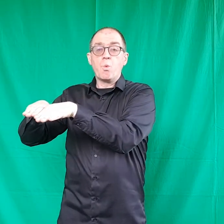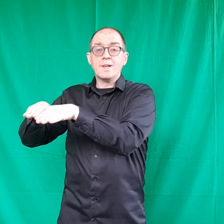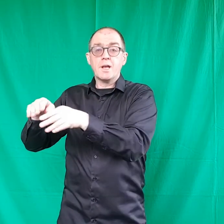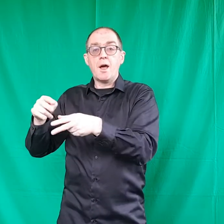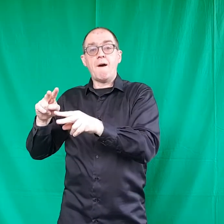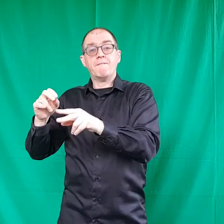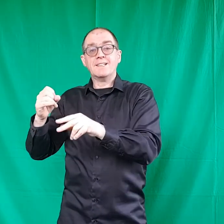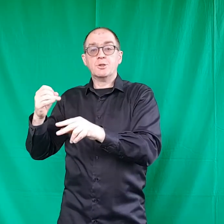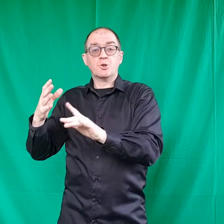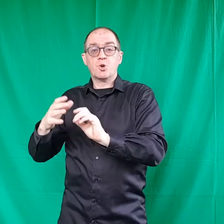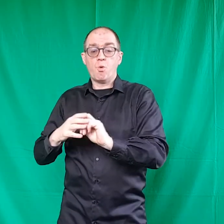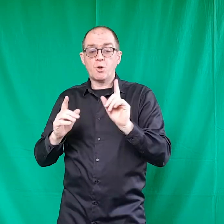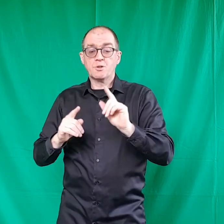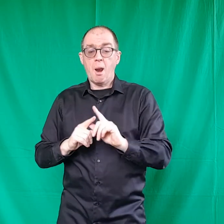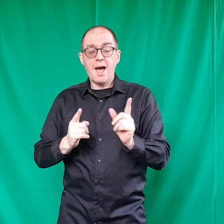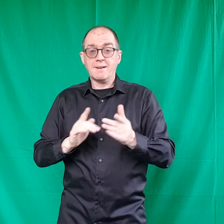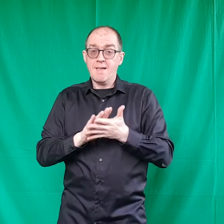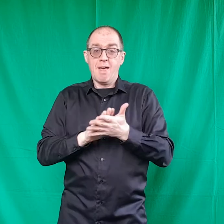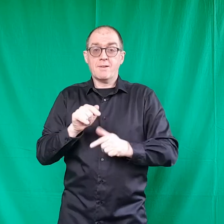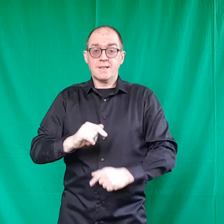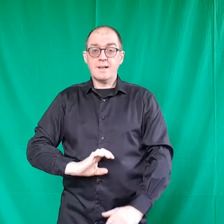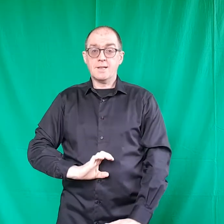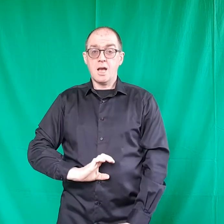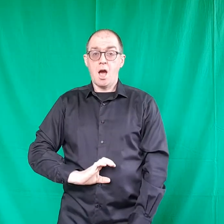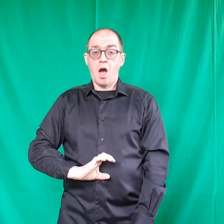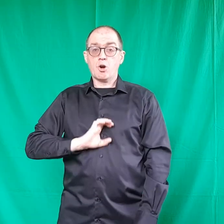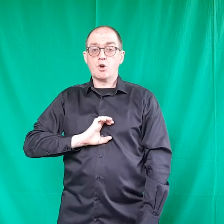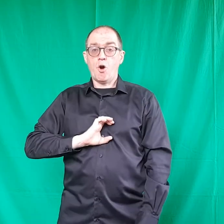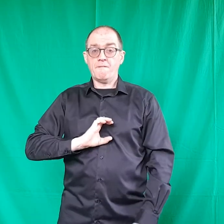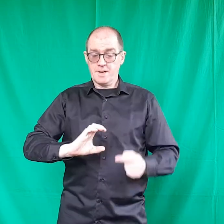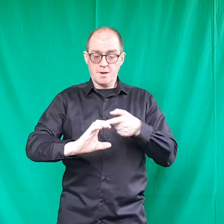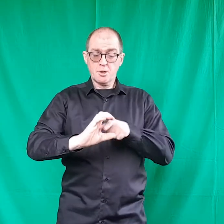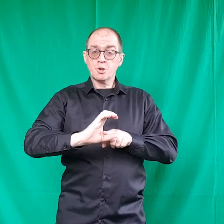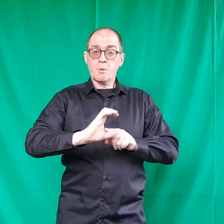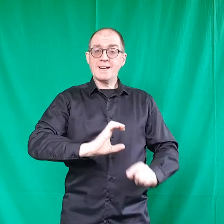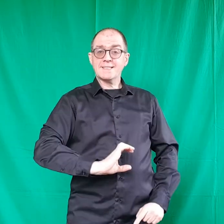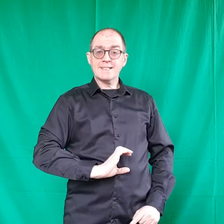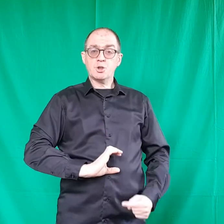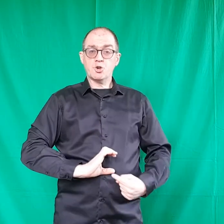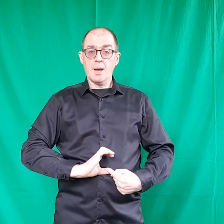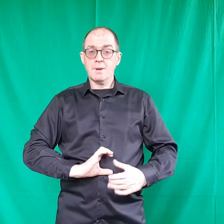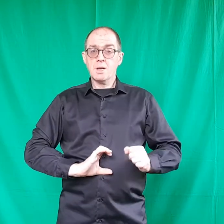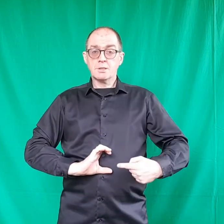'We turn our faces toward the light'. The signs here are 'confident'. We make a 'C' shape